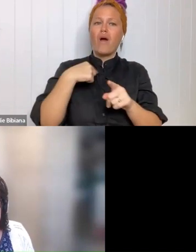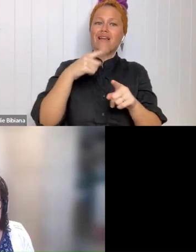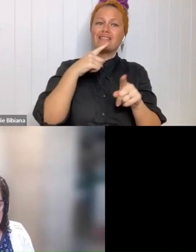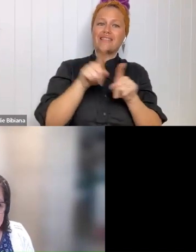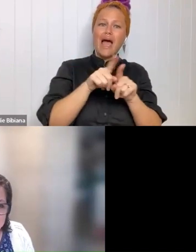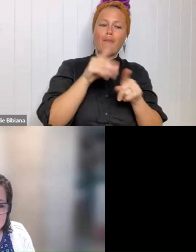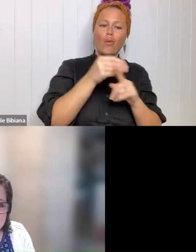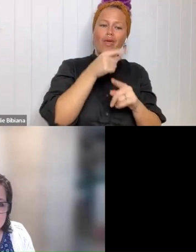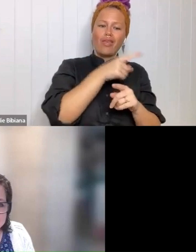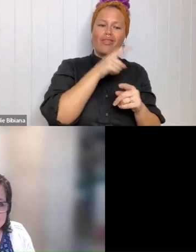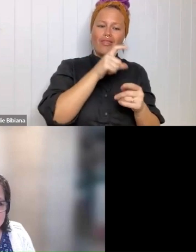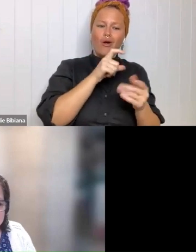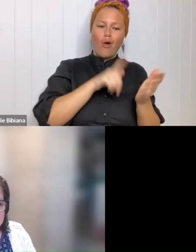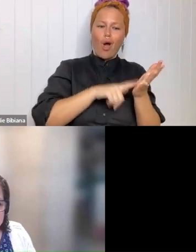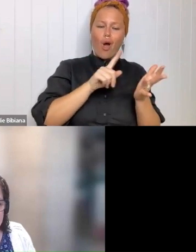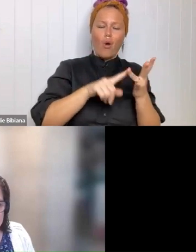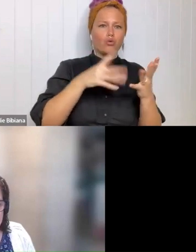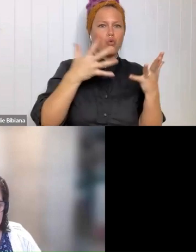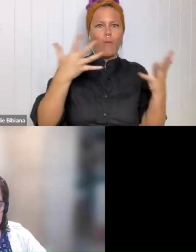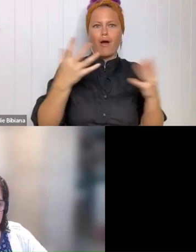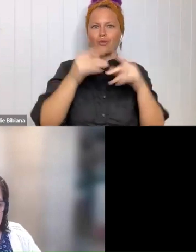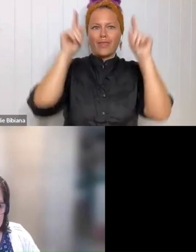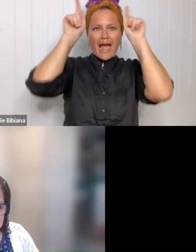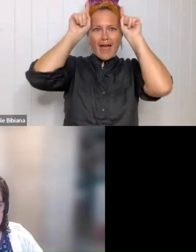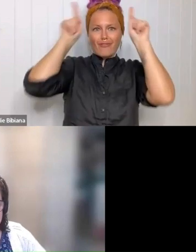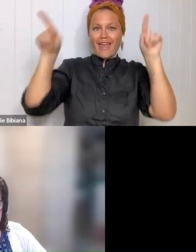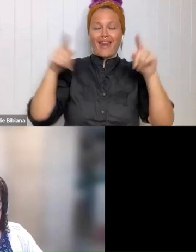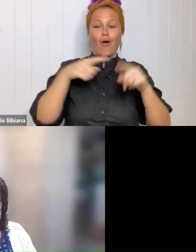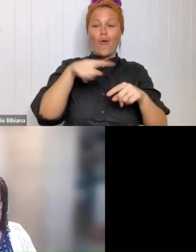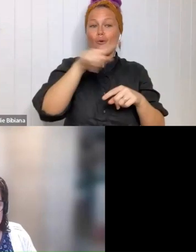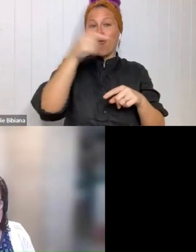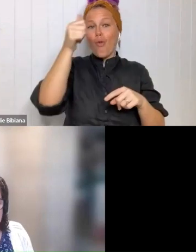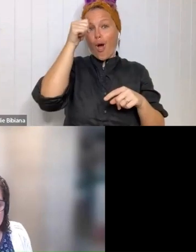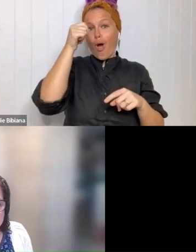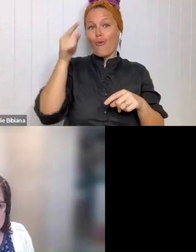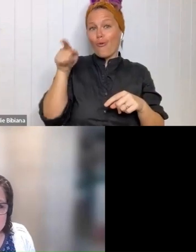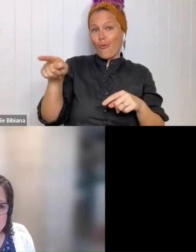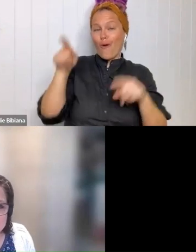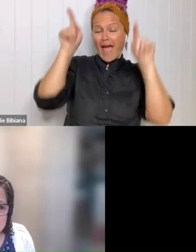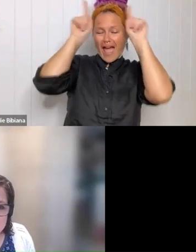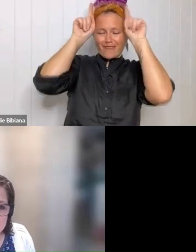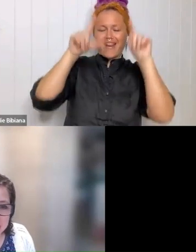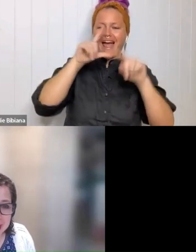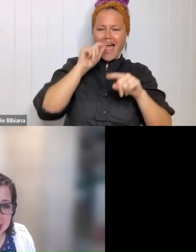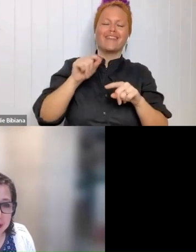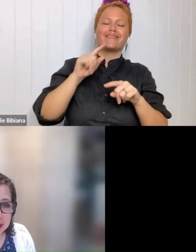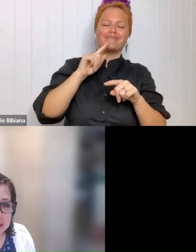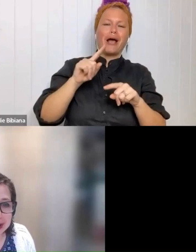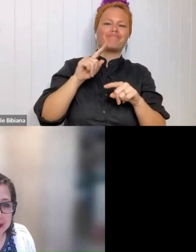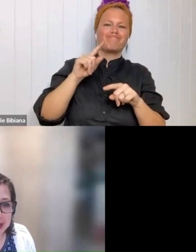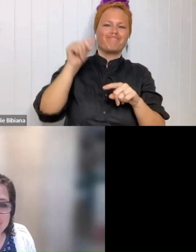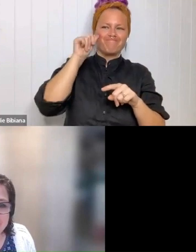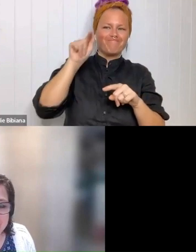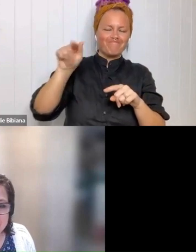so much with Caroline and those of you who know her will you know can attest to this. So, Caroline, please forgive me for